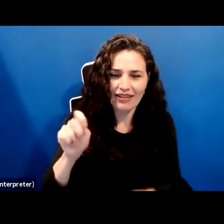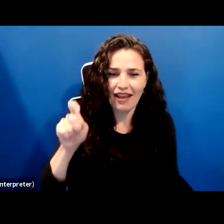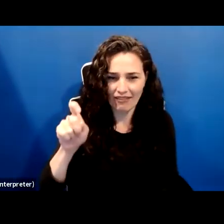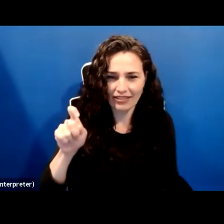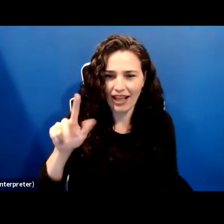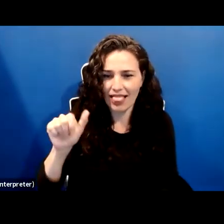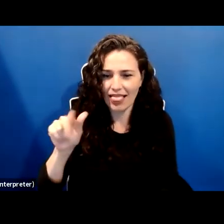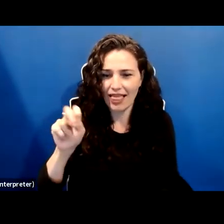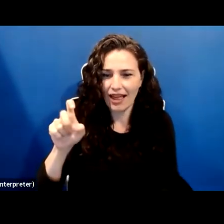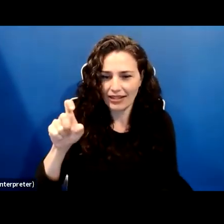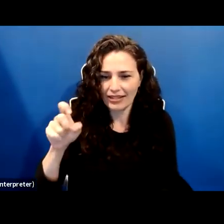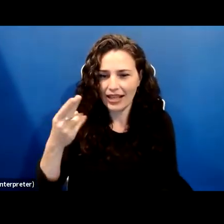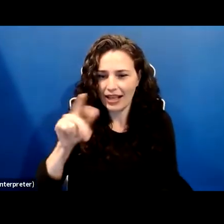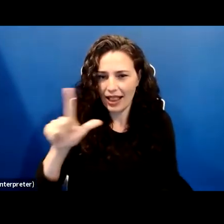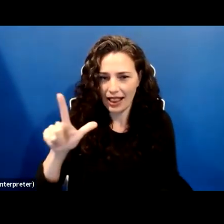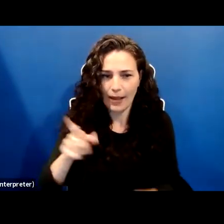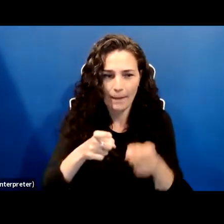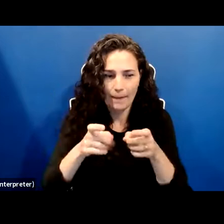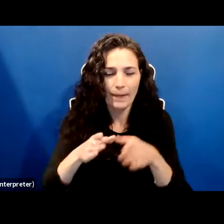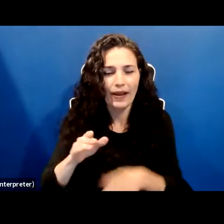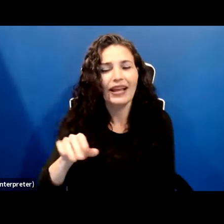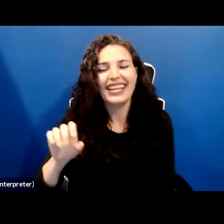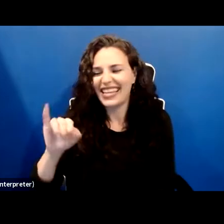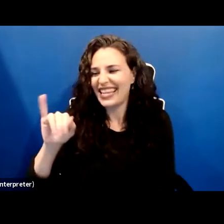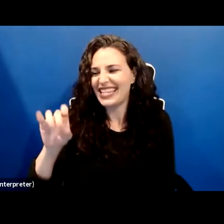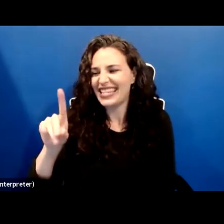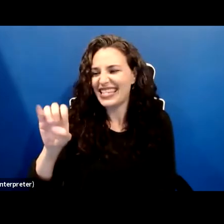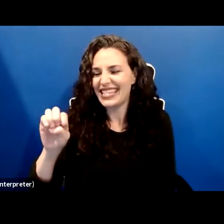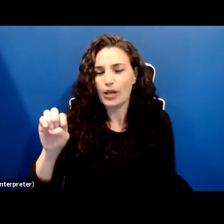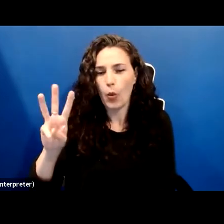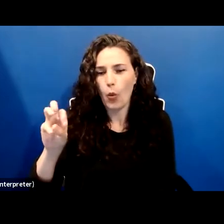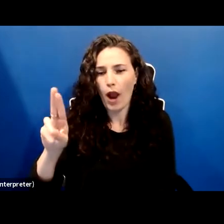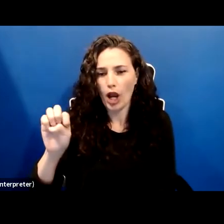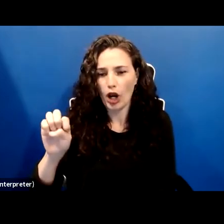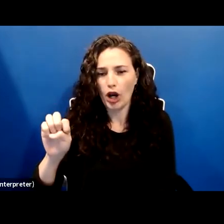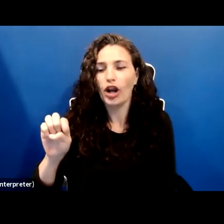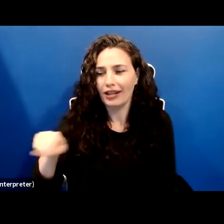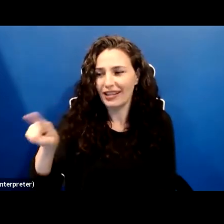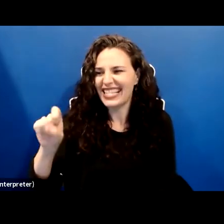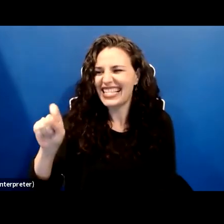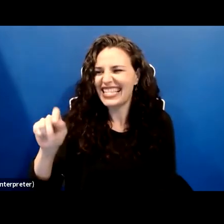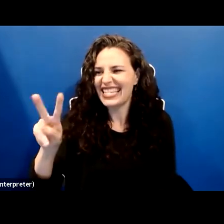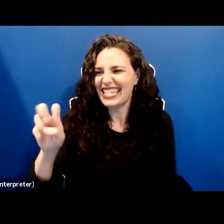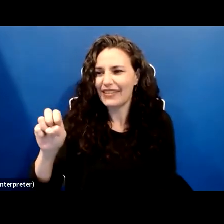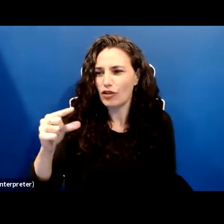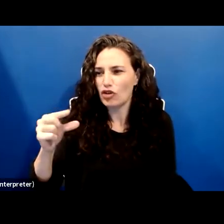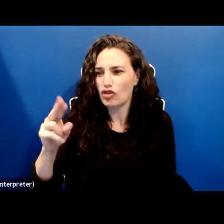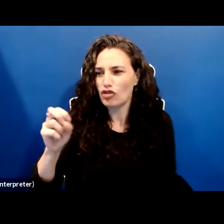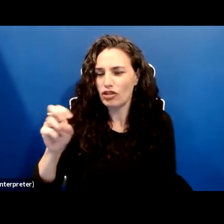moderated by Indie Wire Steve Greene. Before we get started, I would like to offer